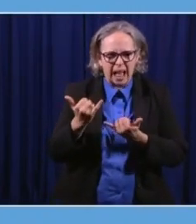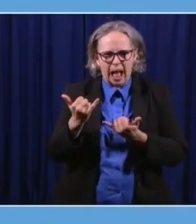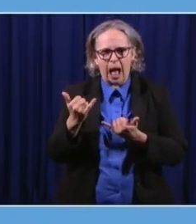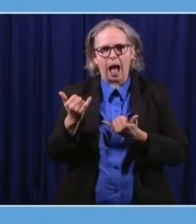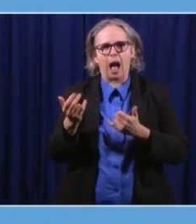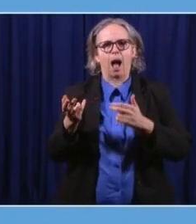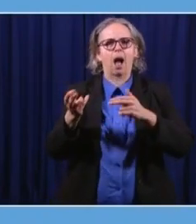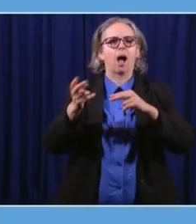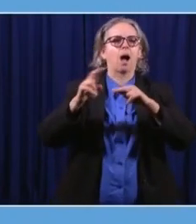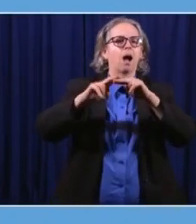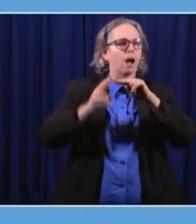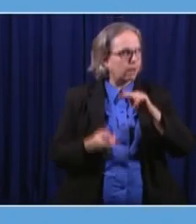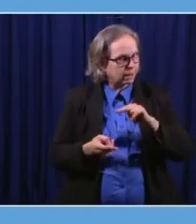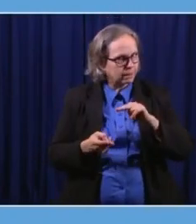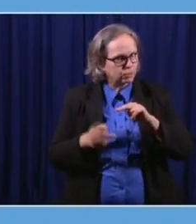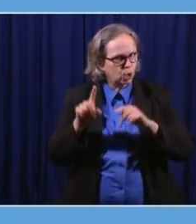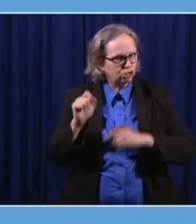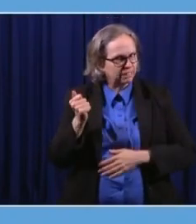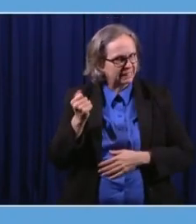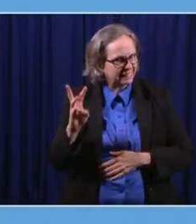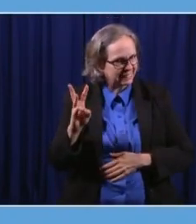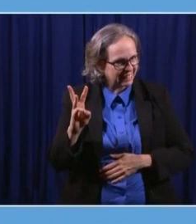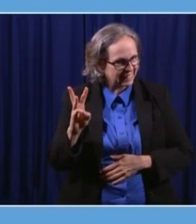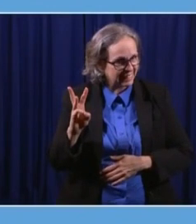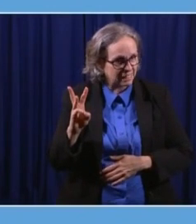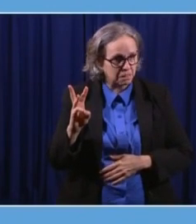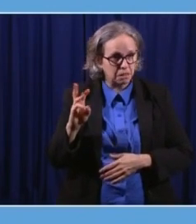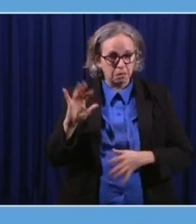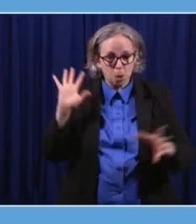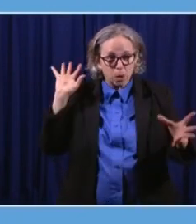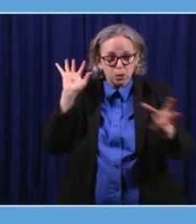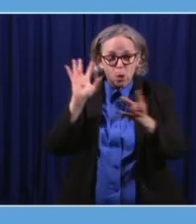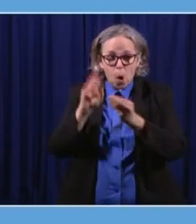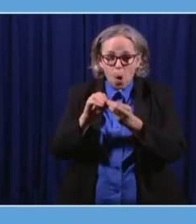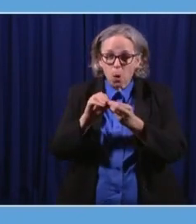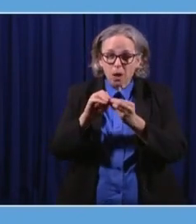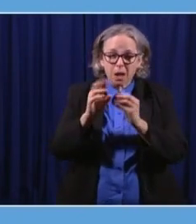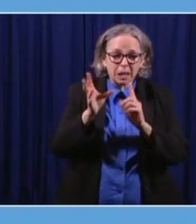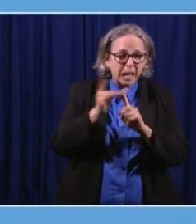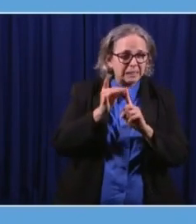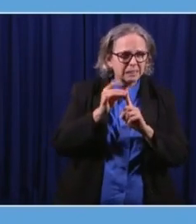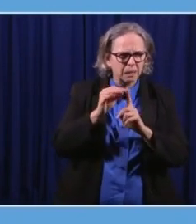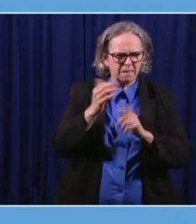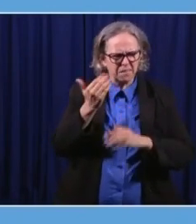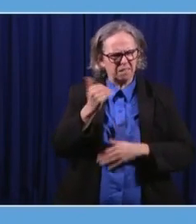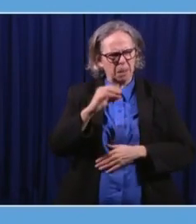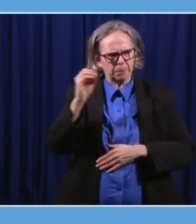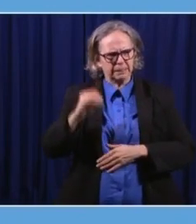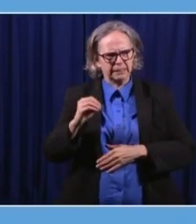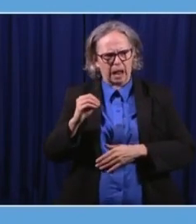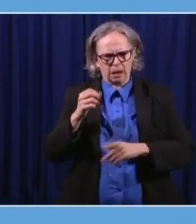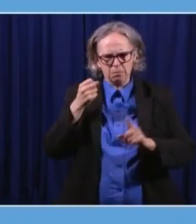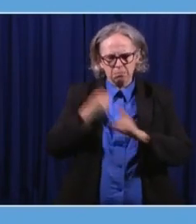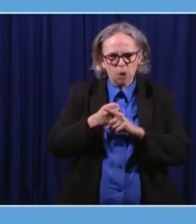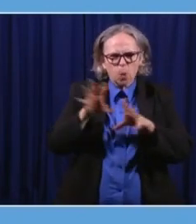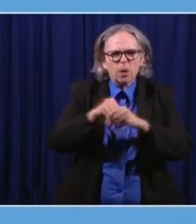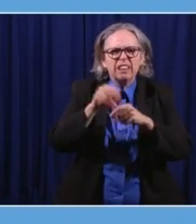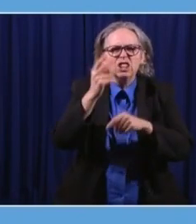WEEKS. THEY'VE HAD 116 CASES DURING THE PAST TWO WEEKS WHICH IS A 15% OF THE TOTAL CASES SINCE